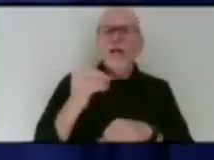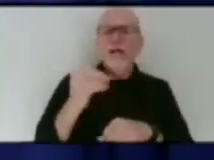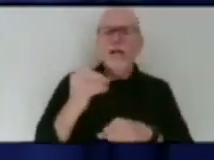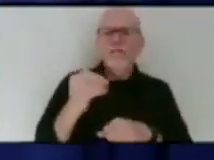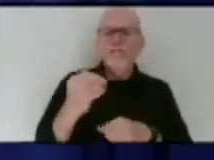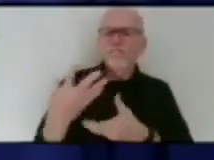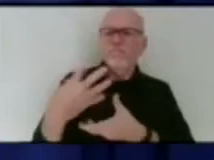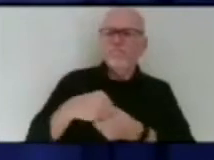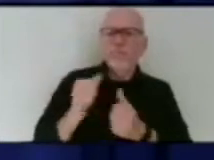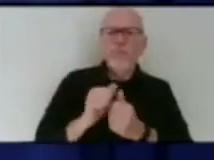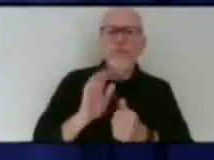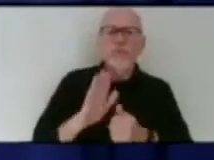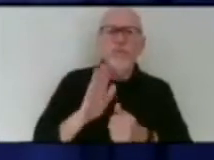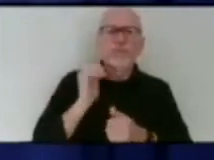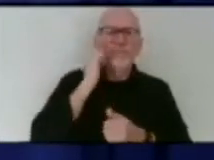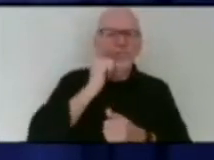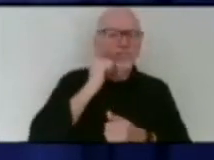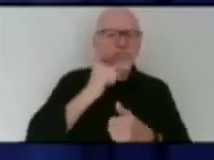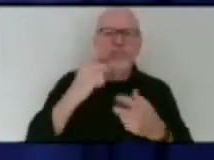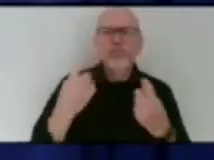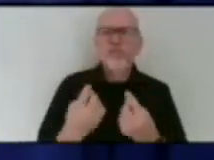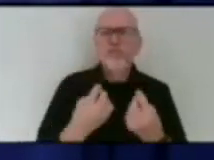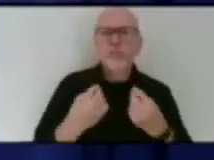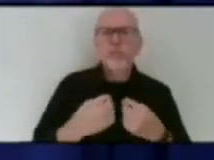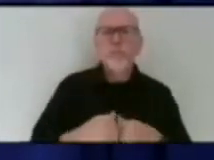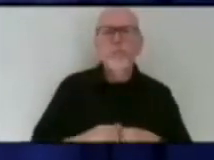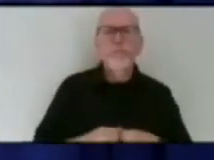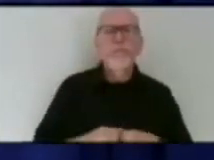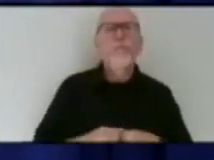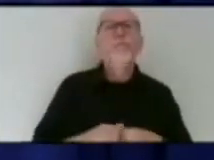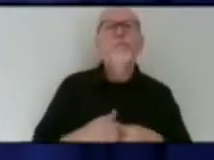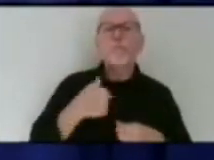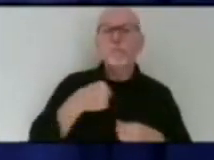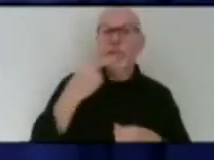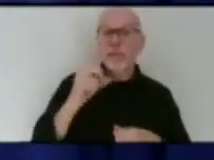their local efforts. What we've seen is stage five and we've heard about this